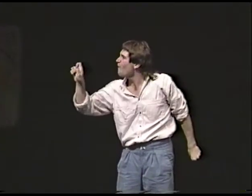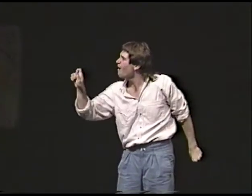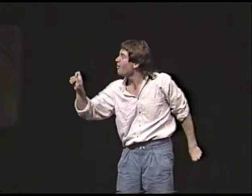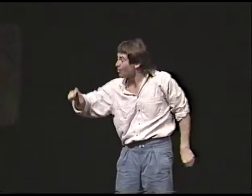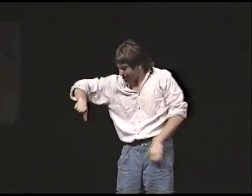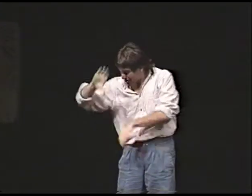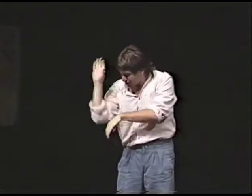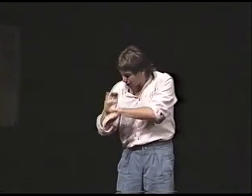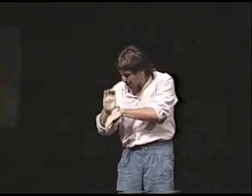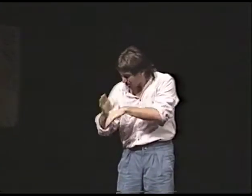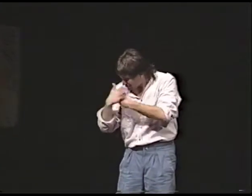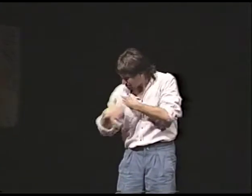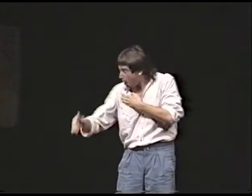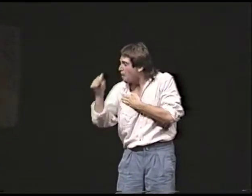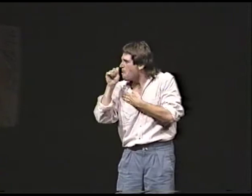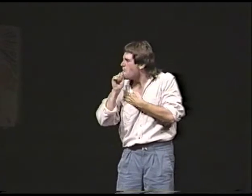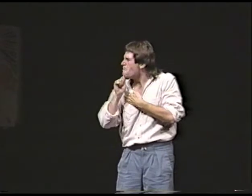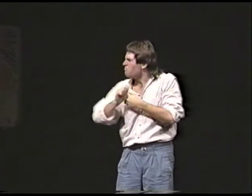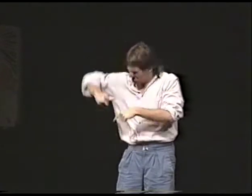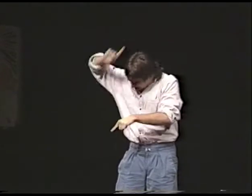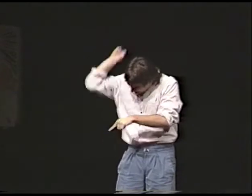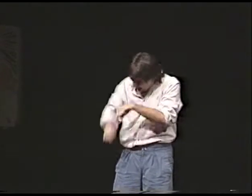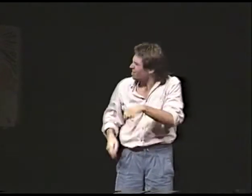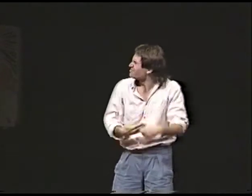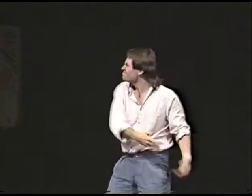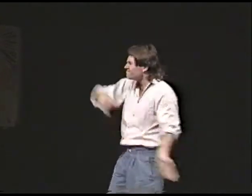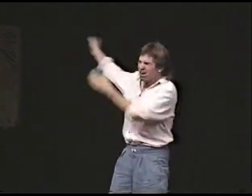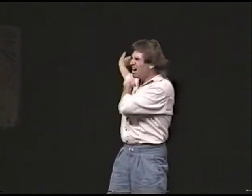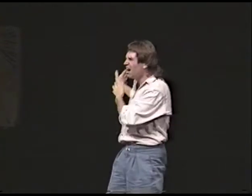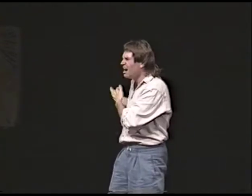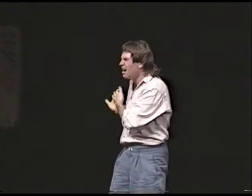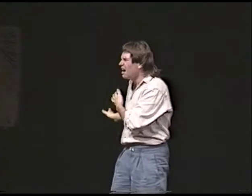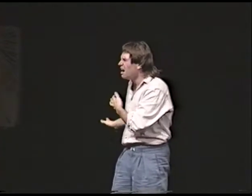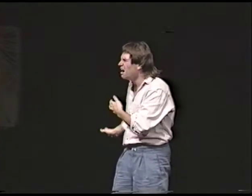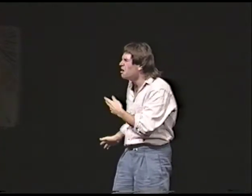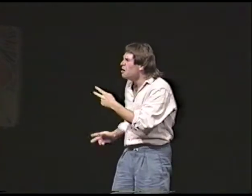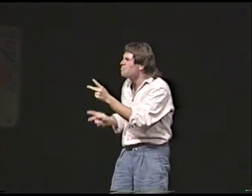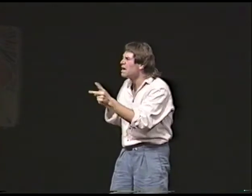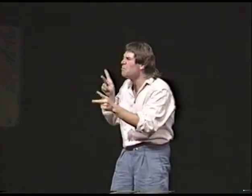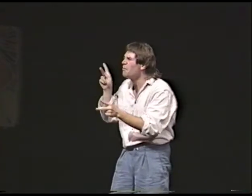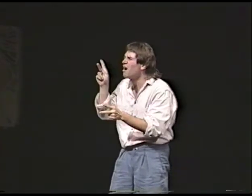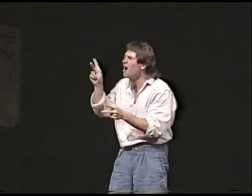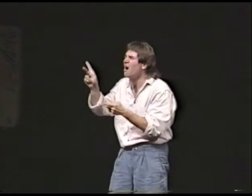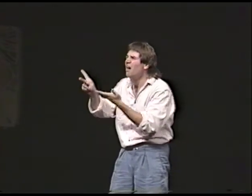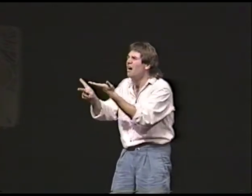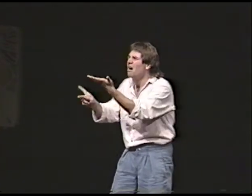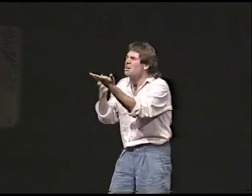Therefore, the Church can no longer remain silent.